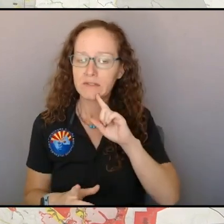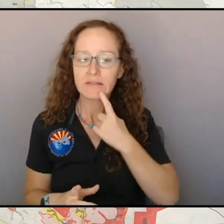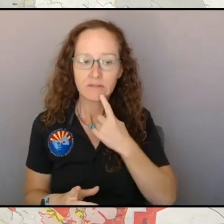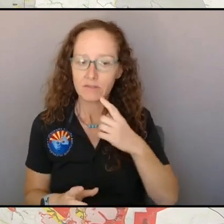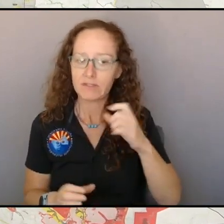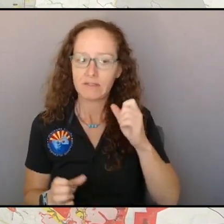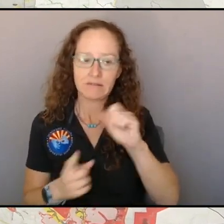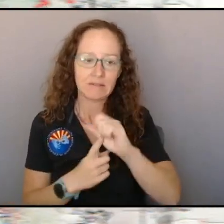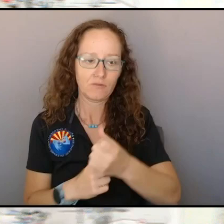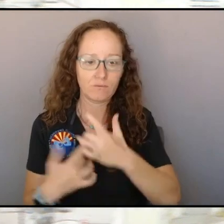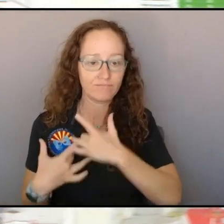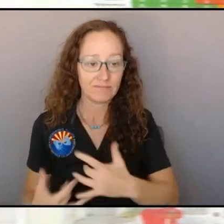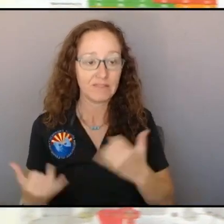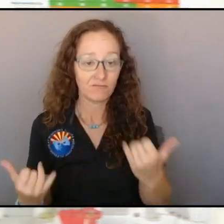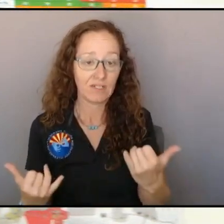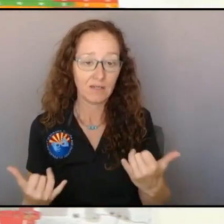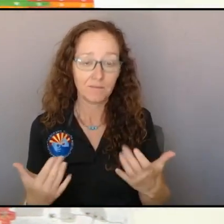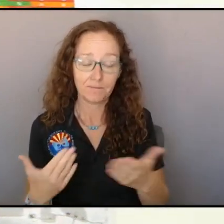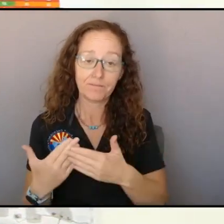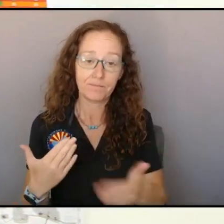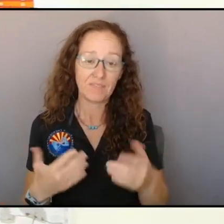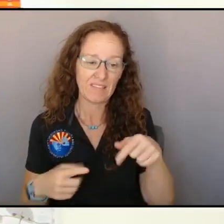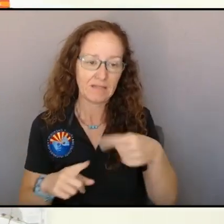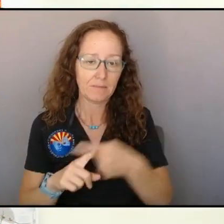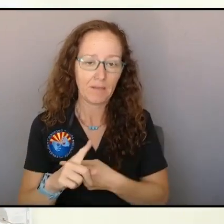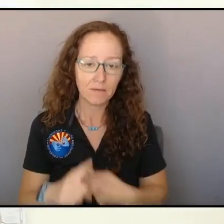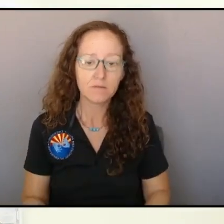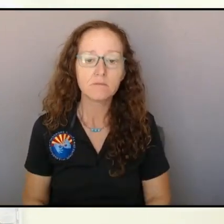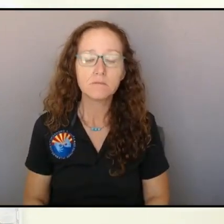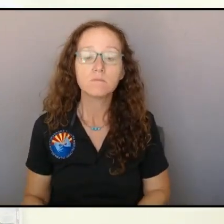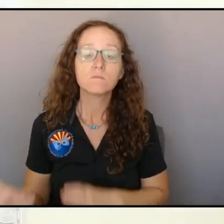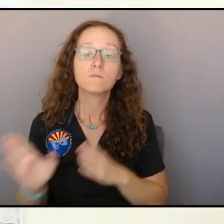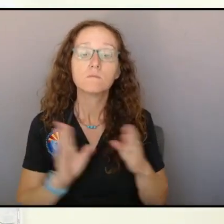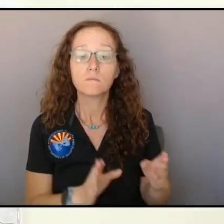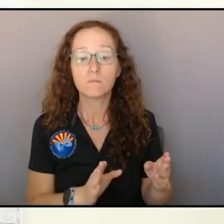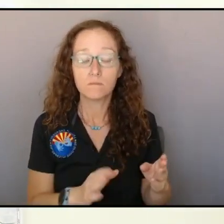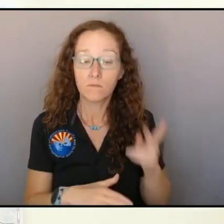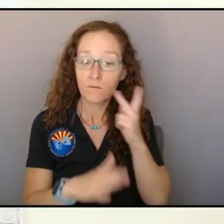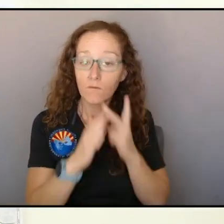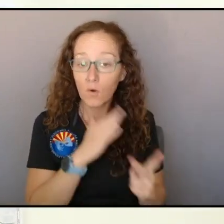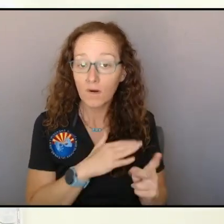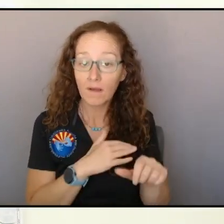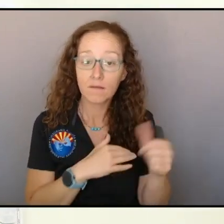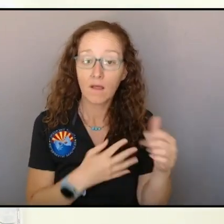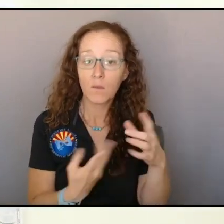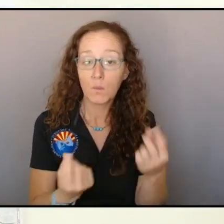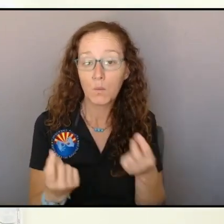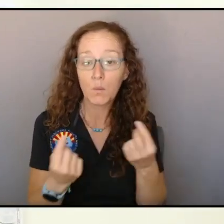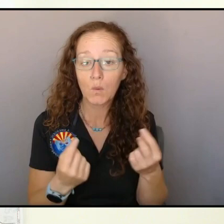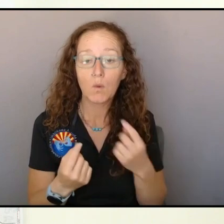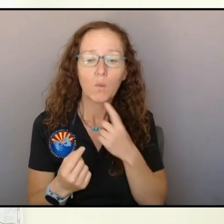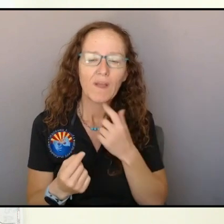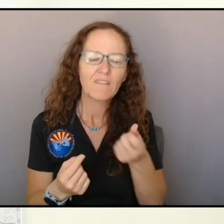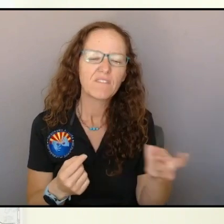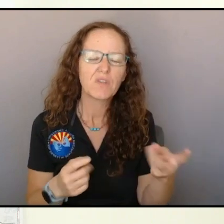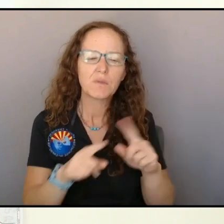monitor, another way that we look at the forecast is: this a blend of several models put together, and they kind of spit